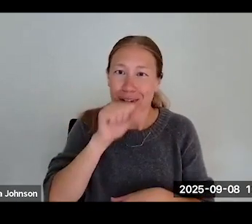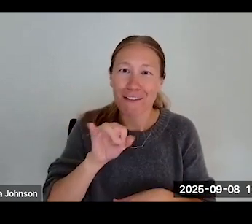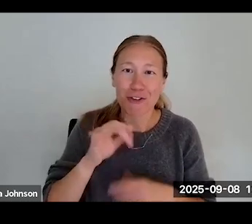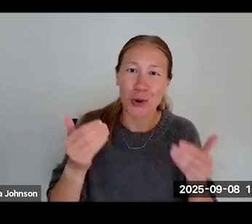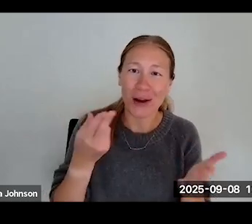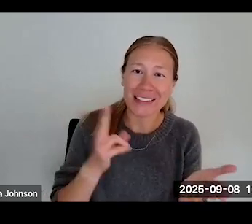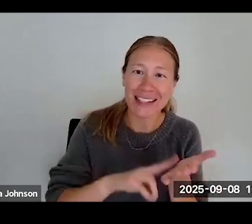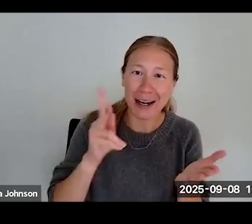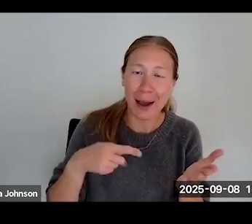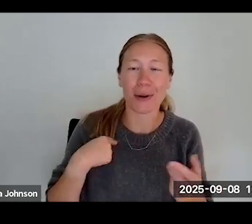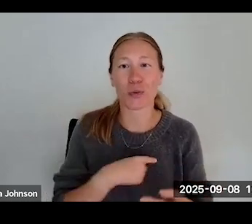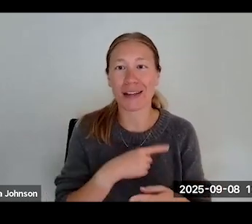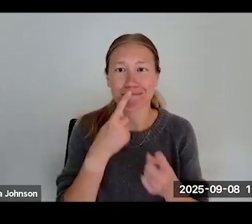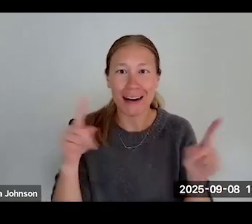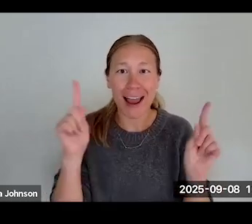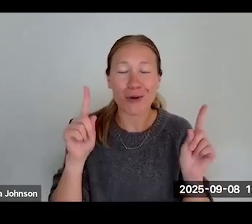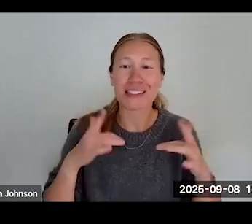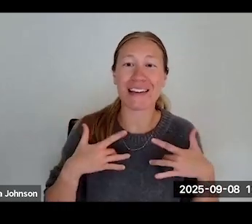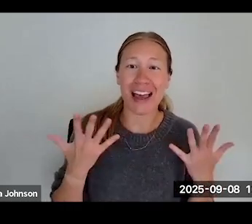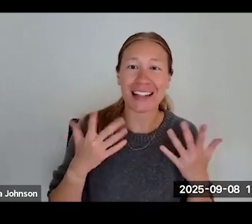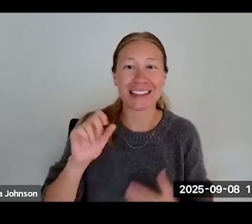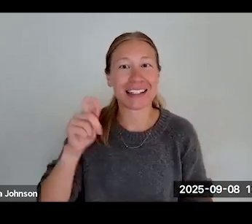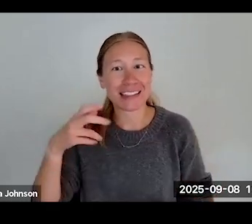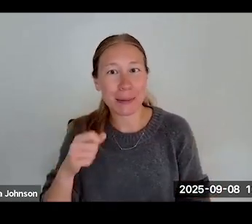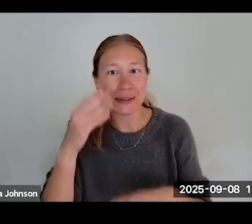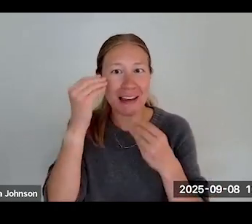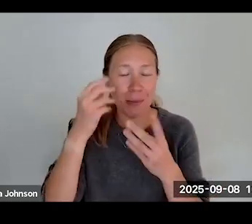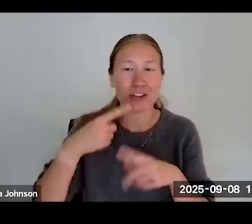and we also have really great tips and information that come out once a month in that.